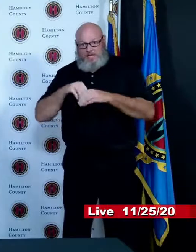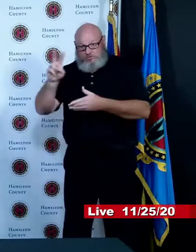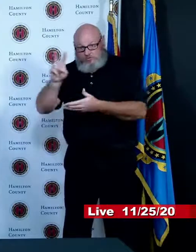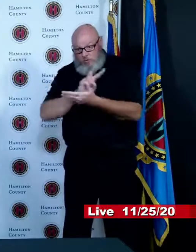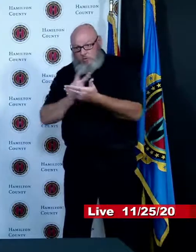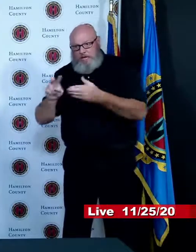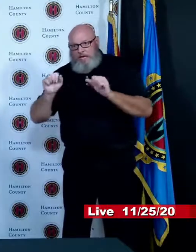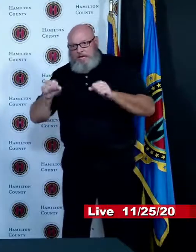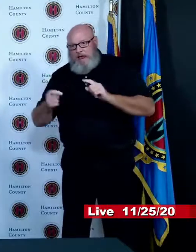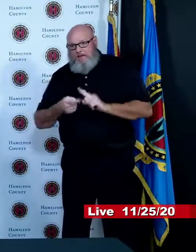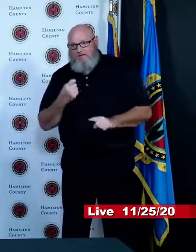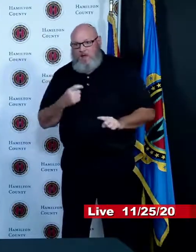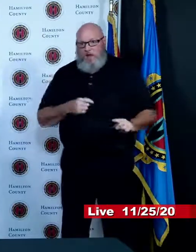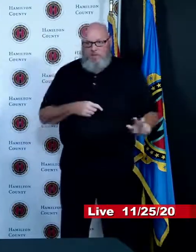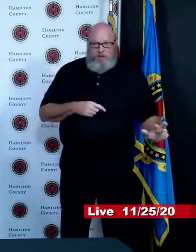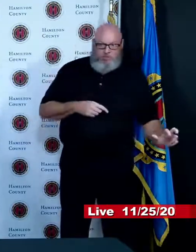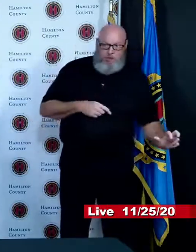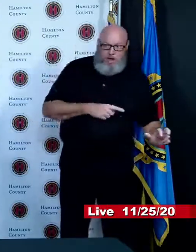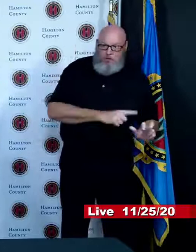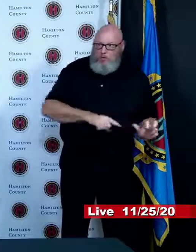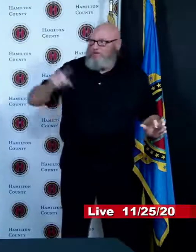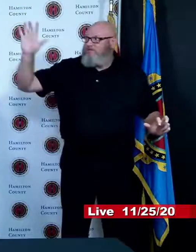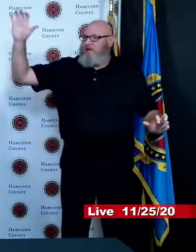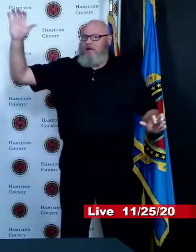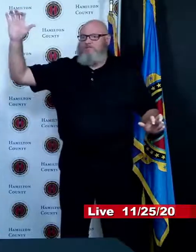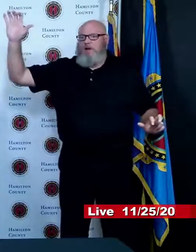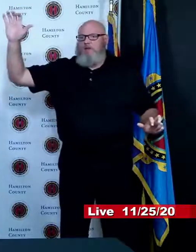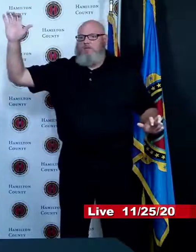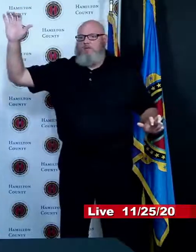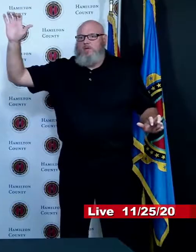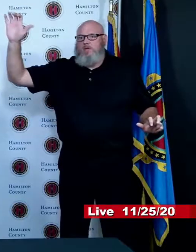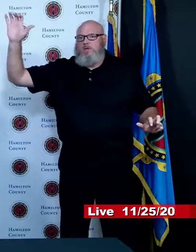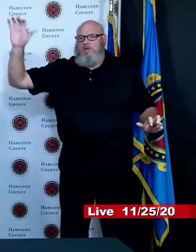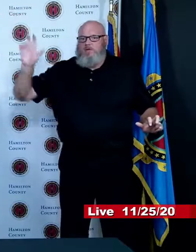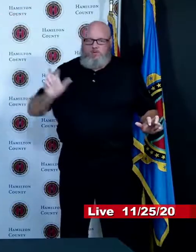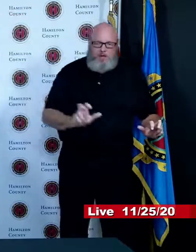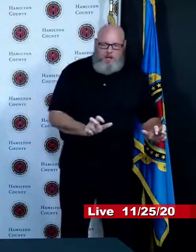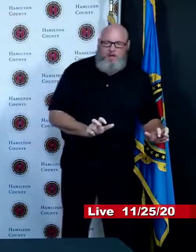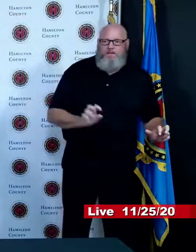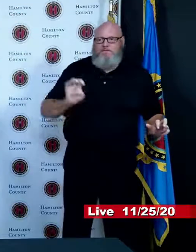my team however we've responded as you've heard me say we've trained many of my team internally